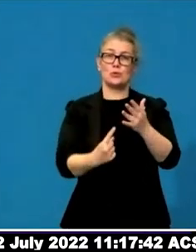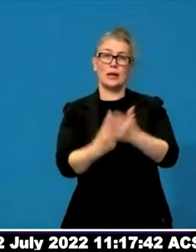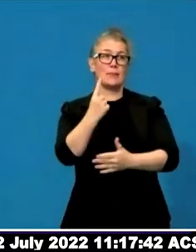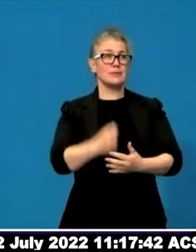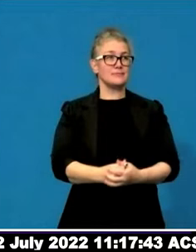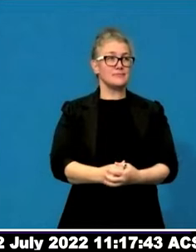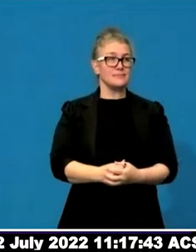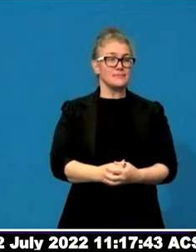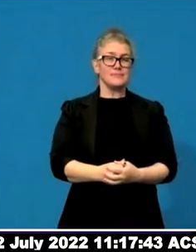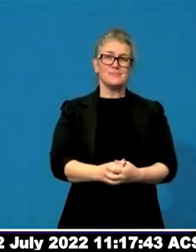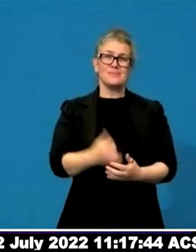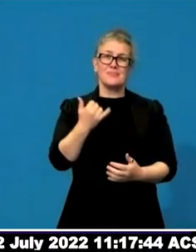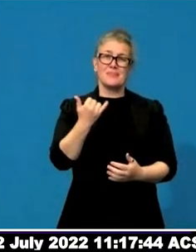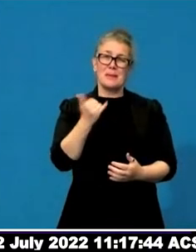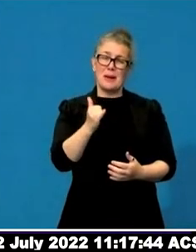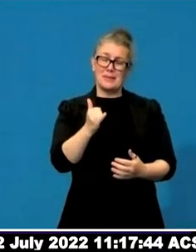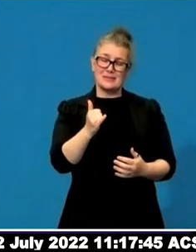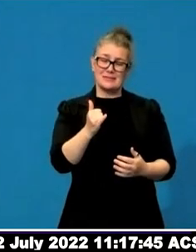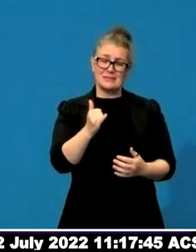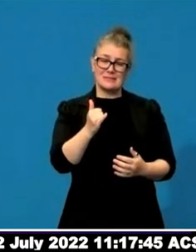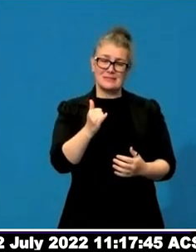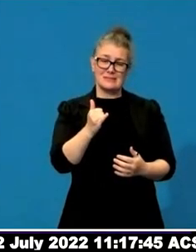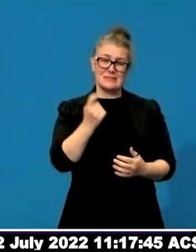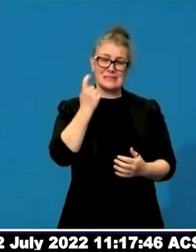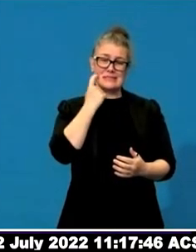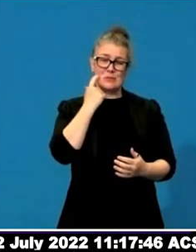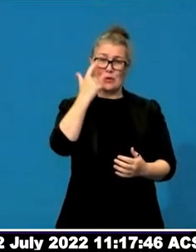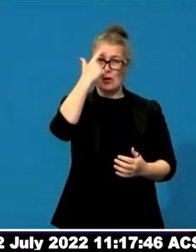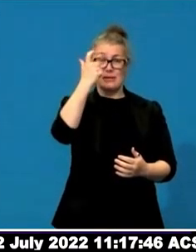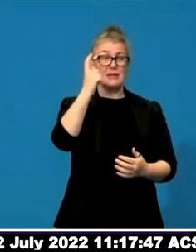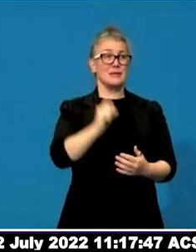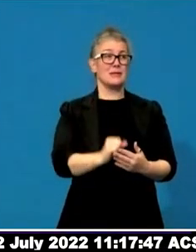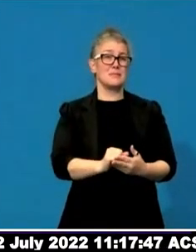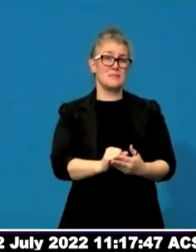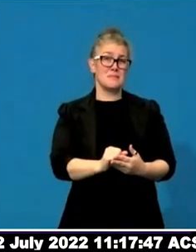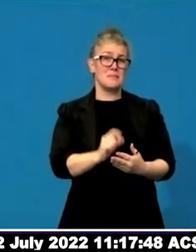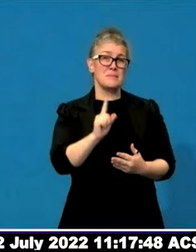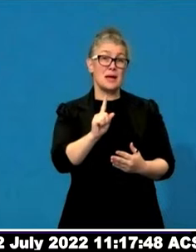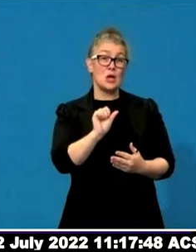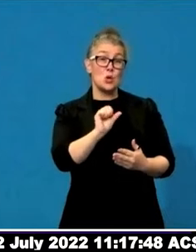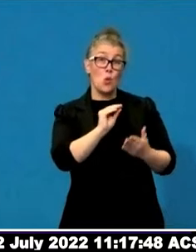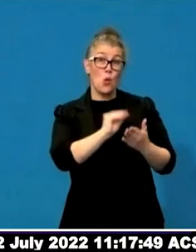but does your office in effect say to people you are explaining something to,